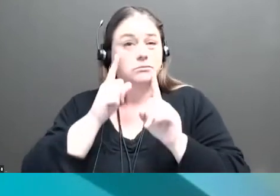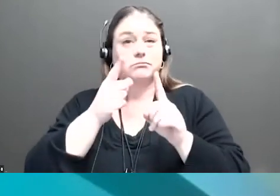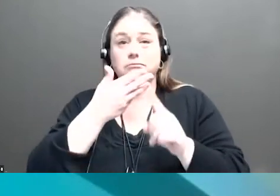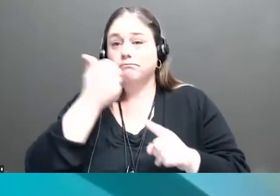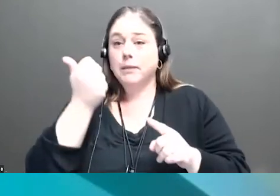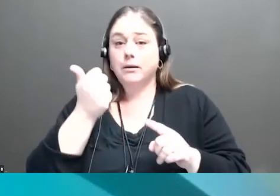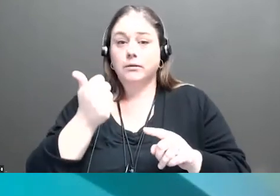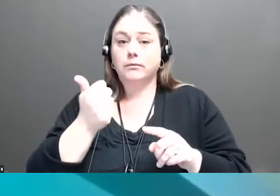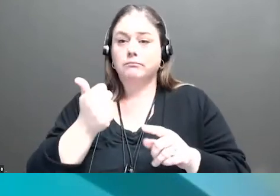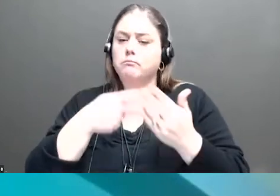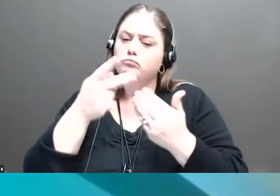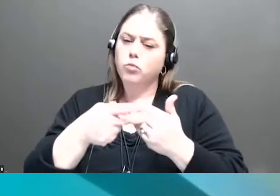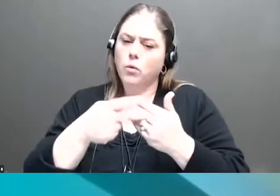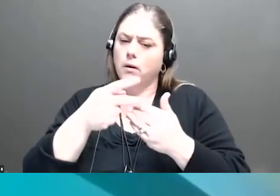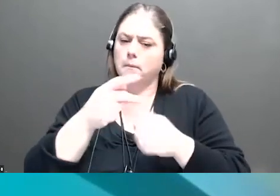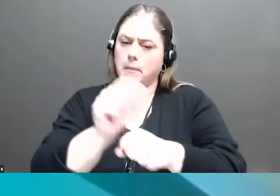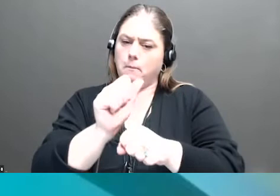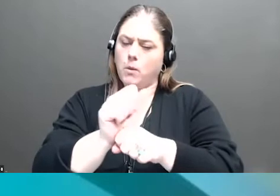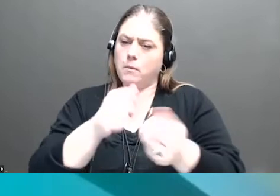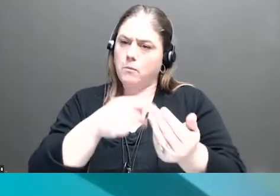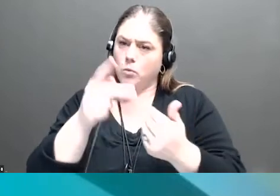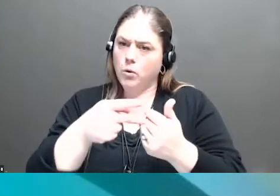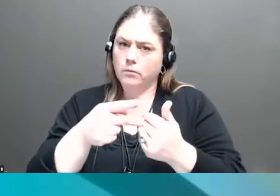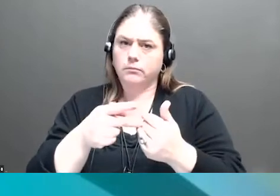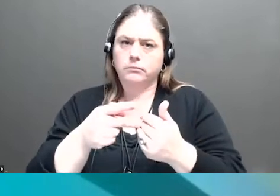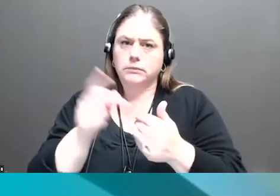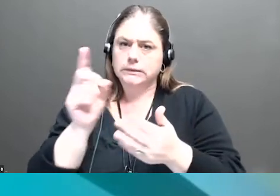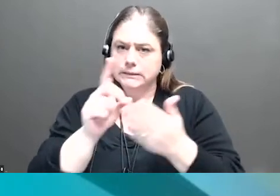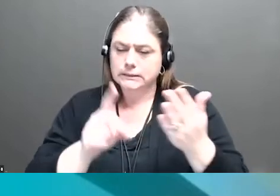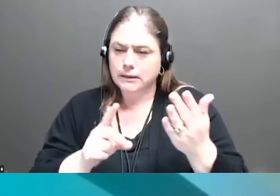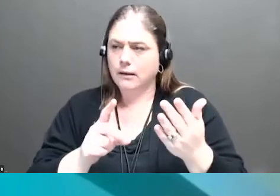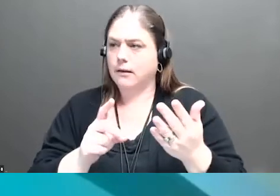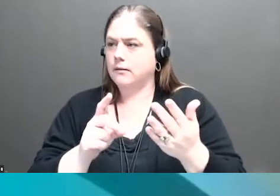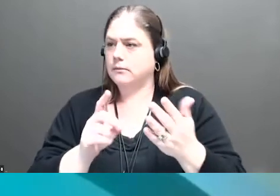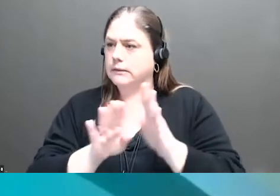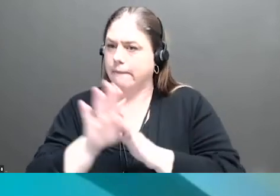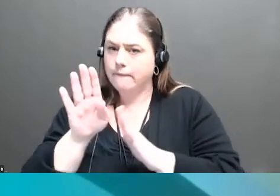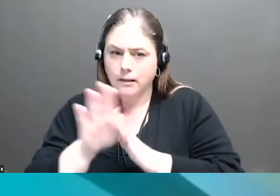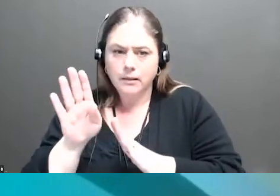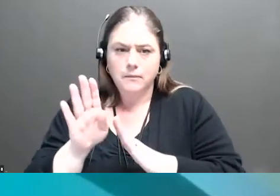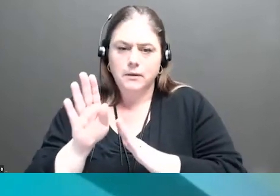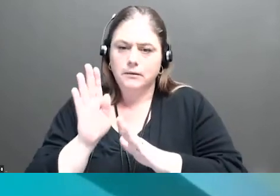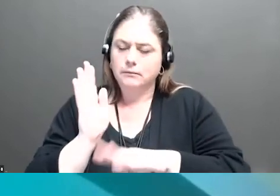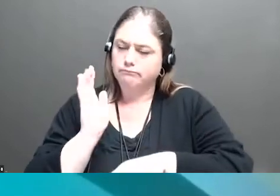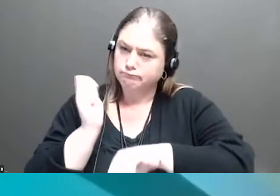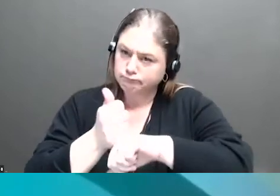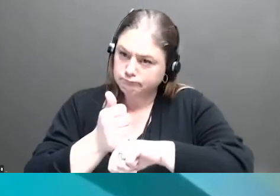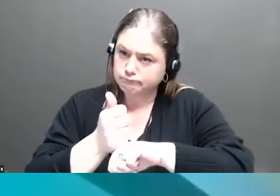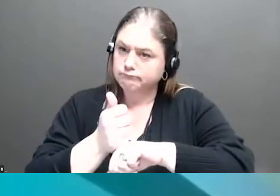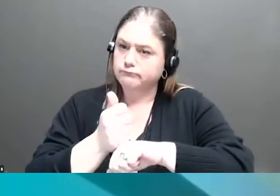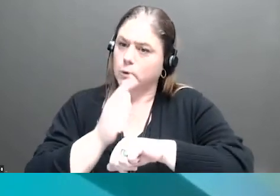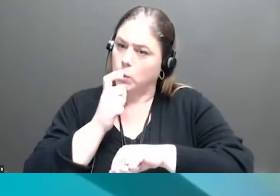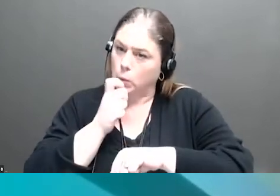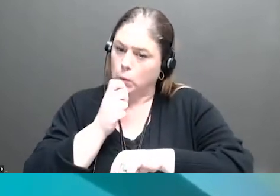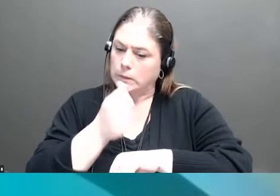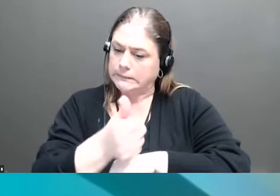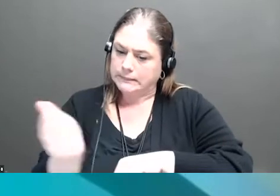that are designed, developed, implemented by people with disabilities themselves, similar to